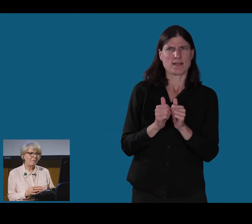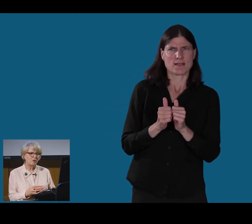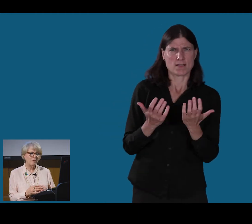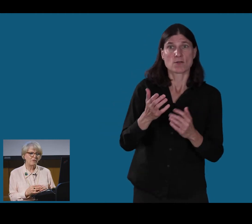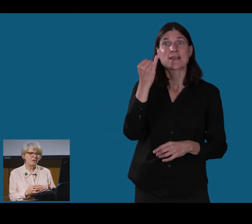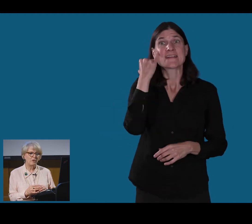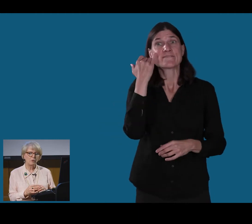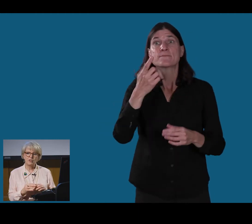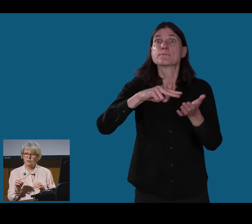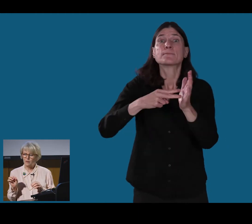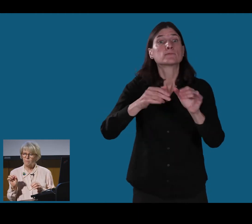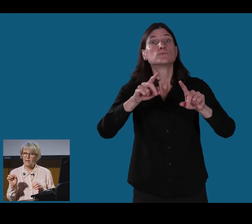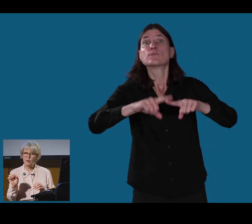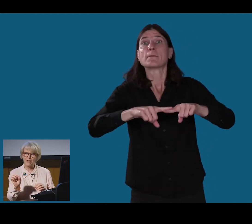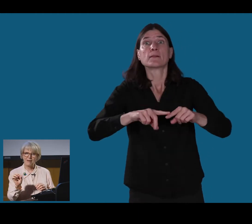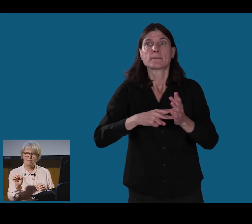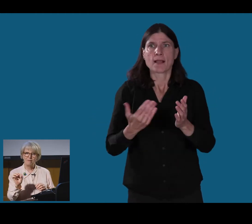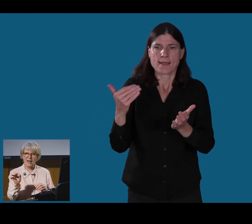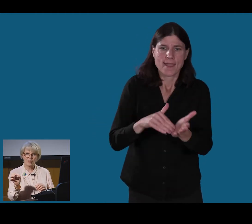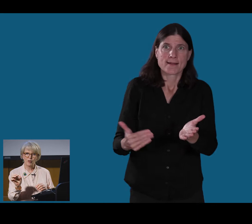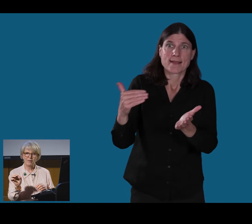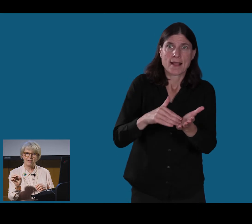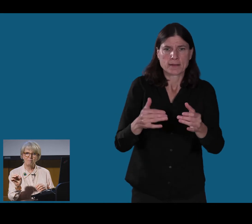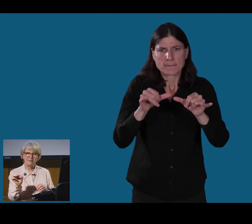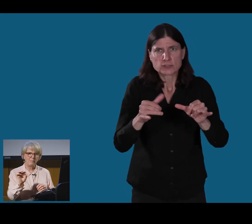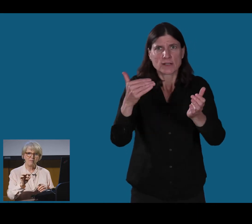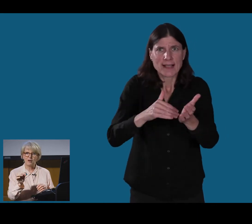Reliable measure means that if you were to measure that factor, that dependent